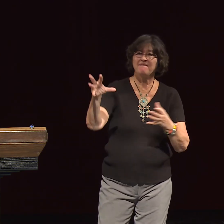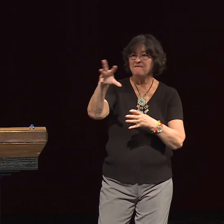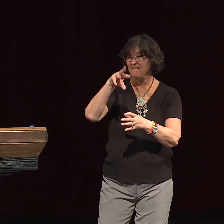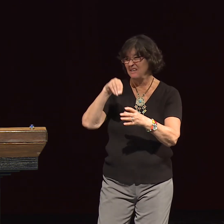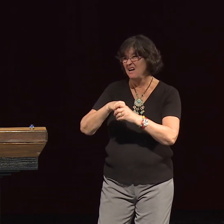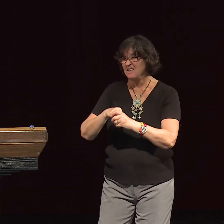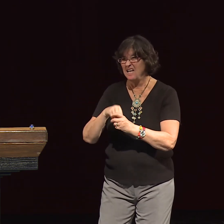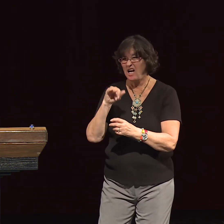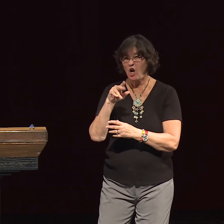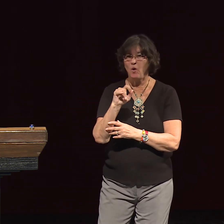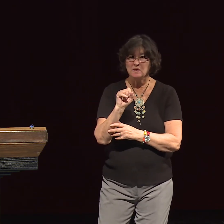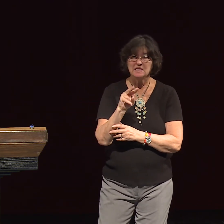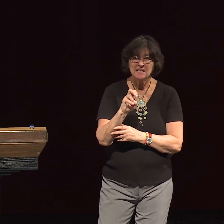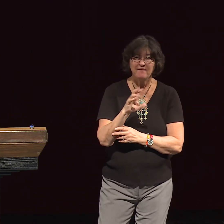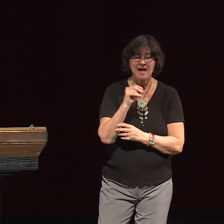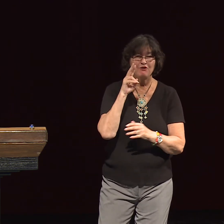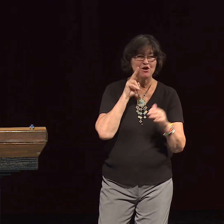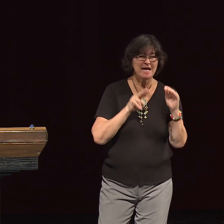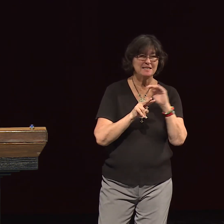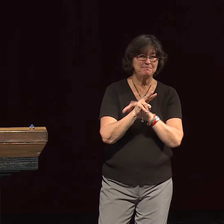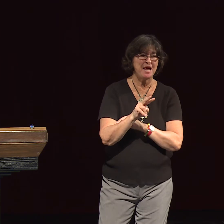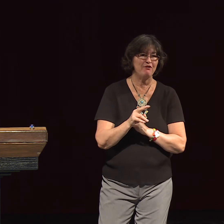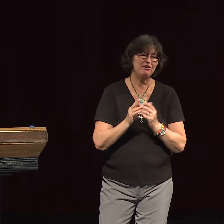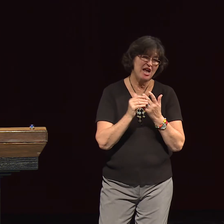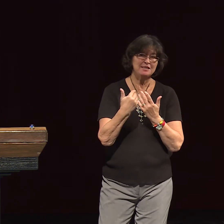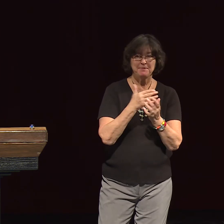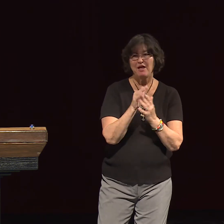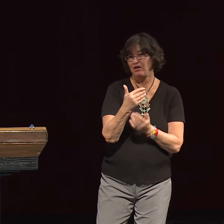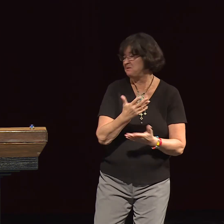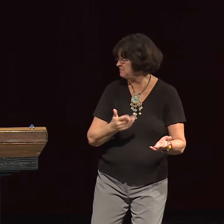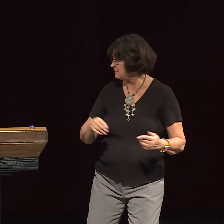It needs to be inclusive and transparent.